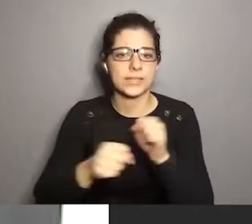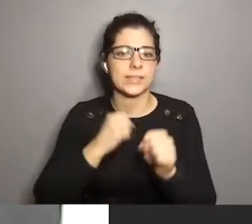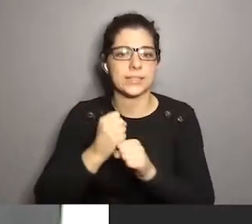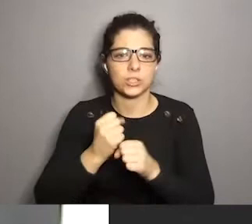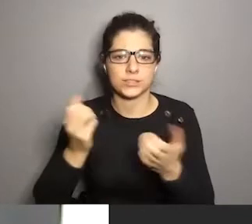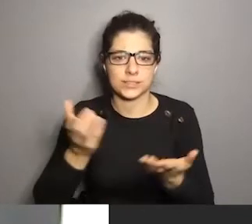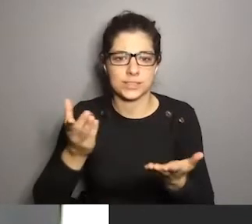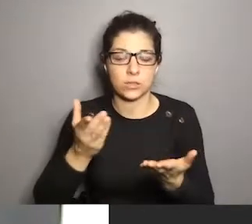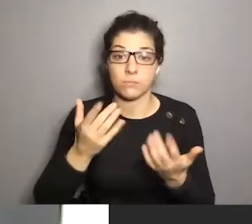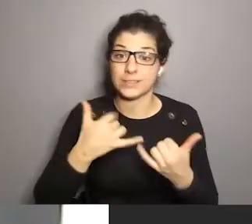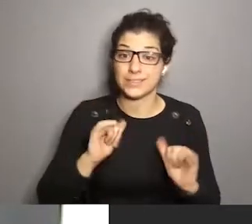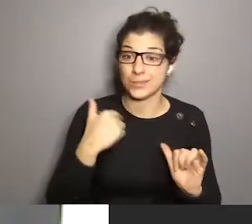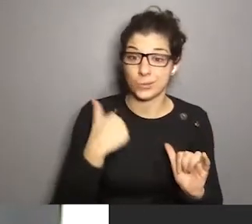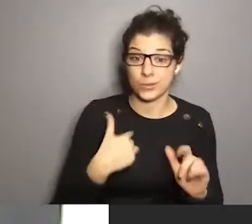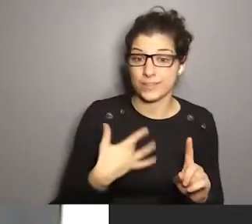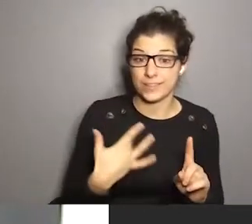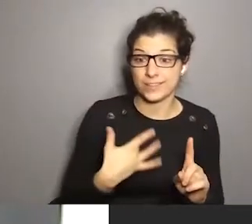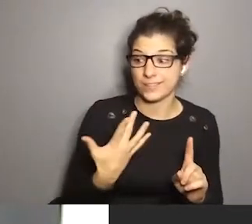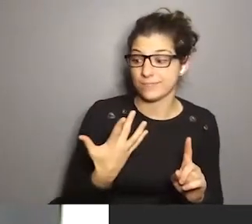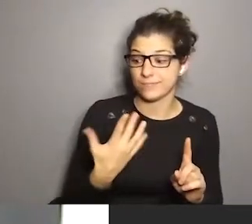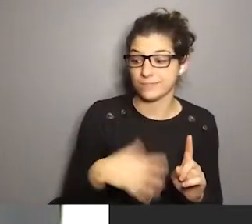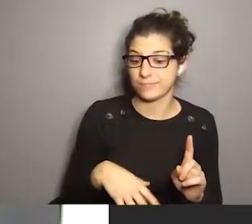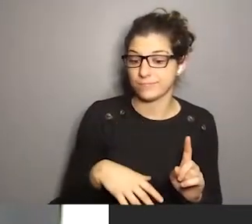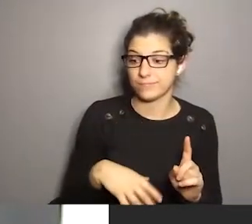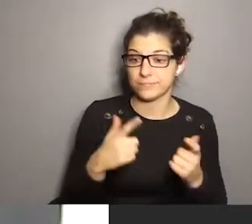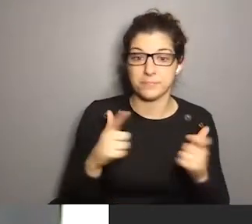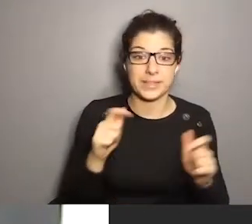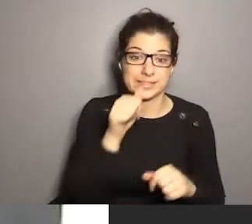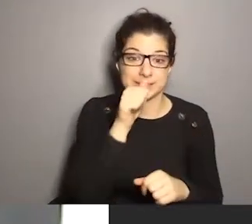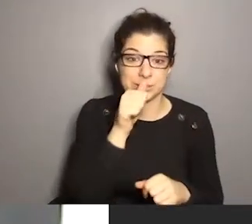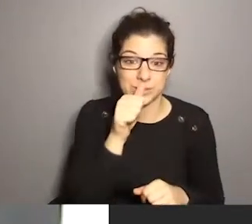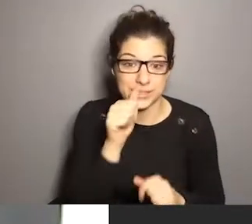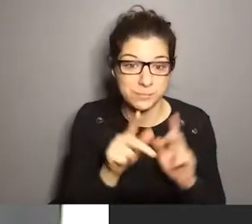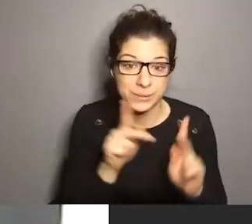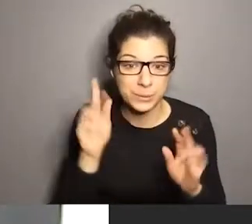but still we feel like we're still a big secret that people don't know what we actually do.